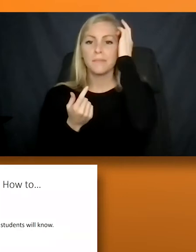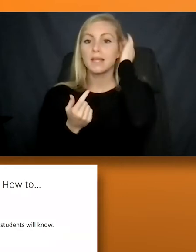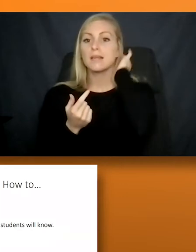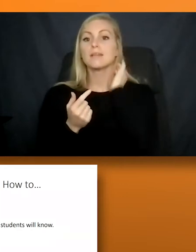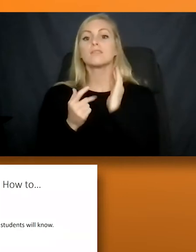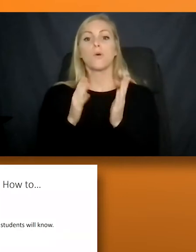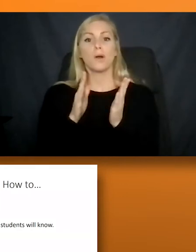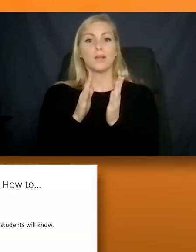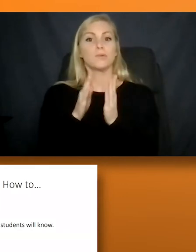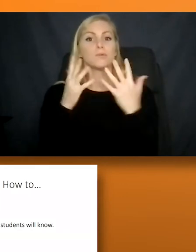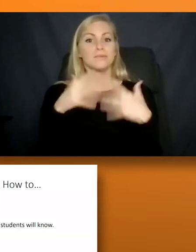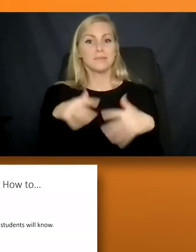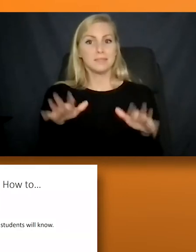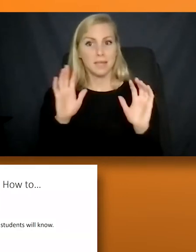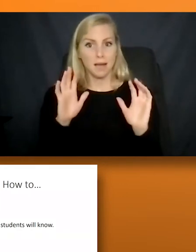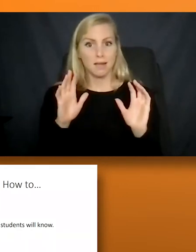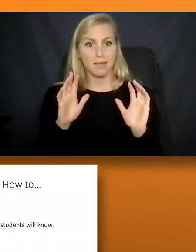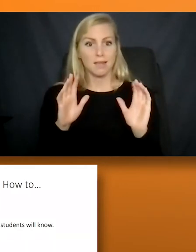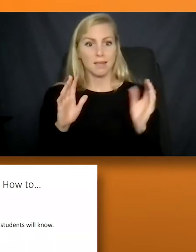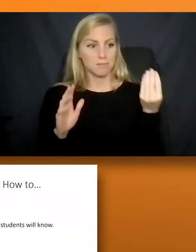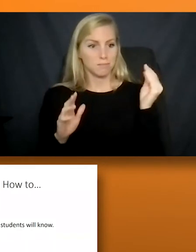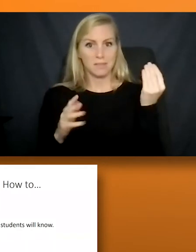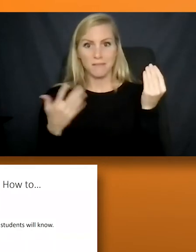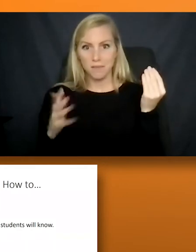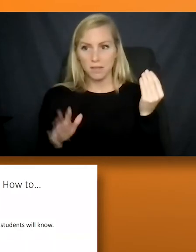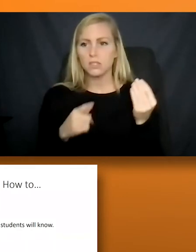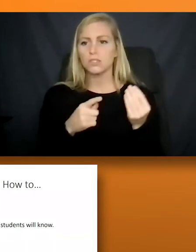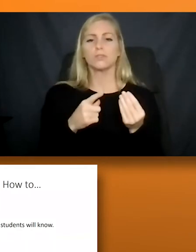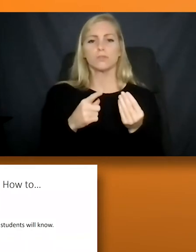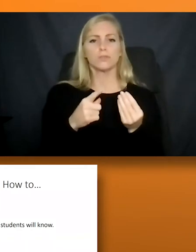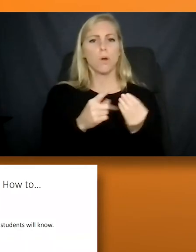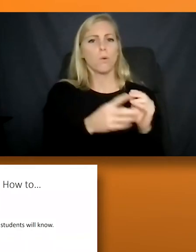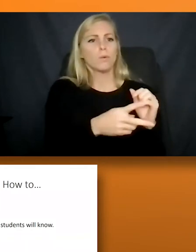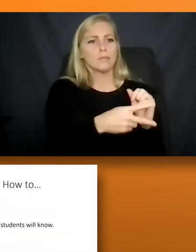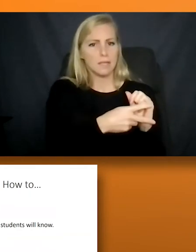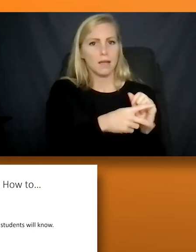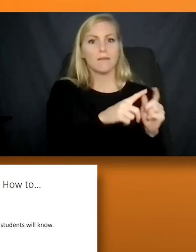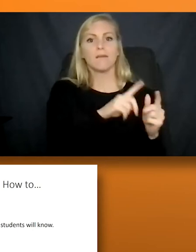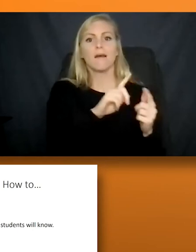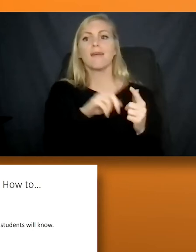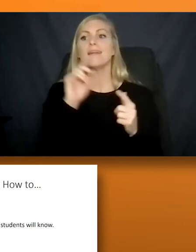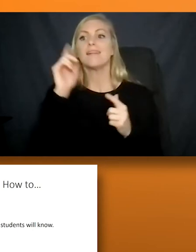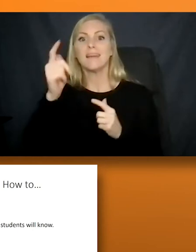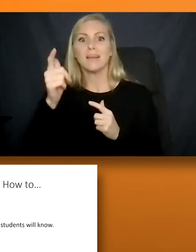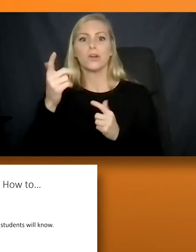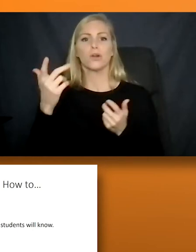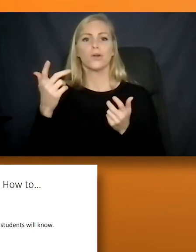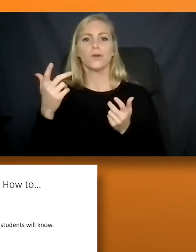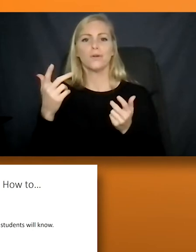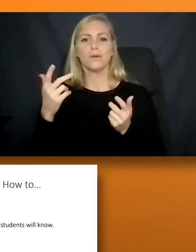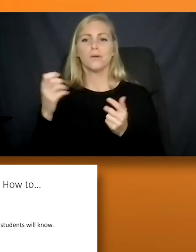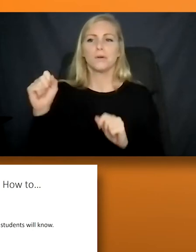put it somewhere and go back to it. Refer to it. Why is it important? Why was it helpful? Why did it-- Why are we even doing this?